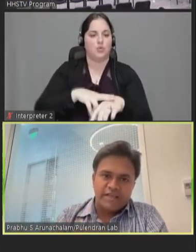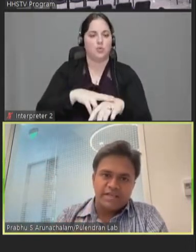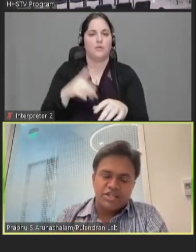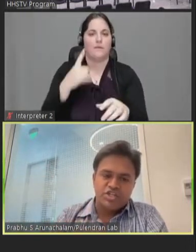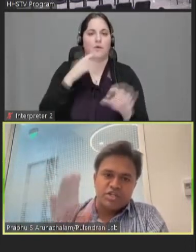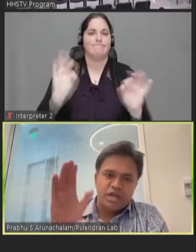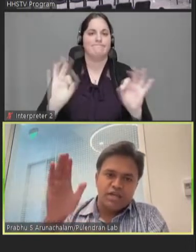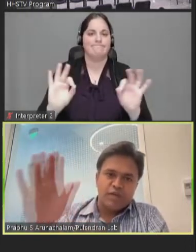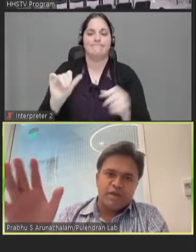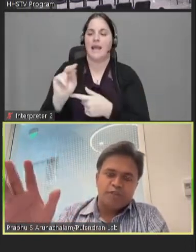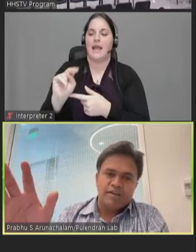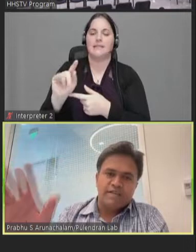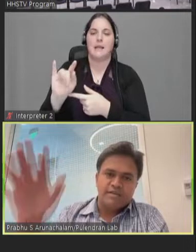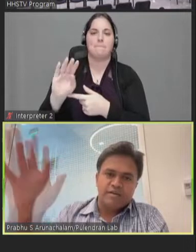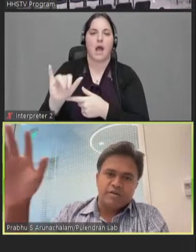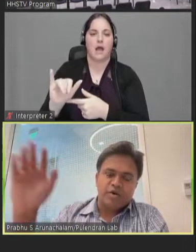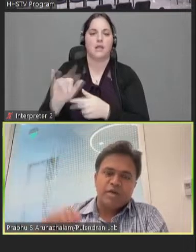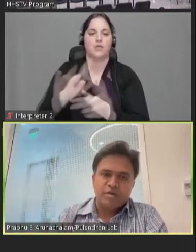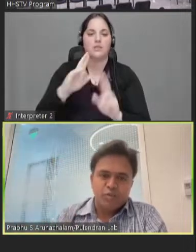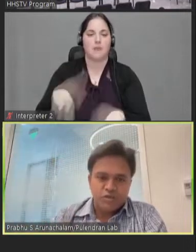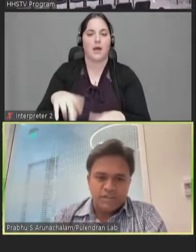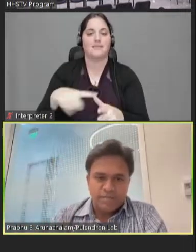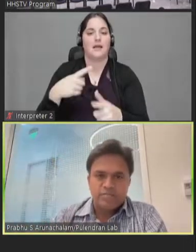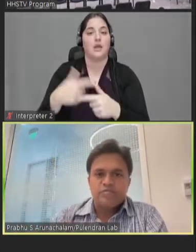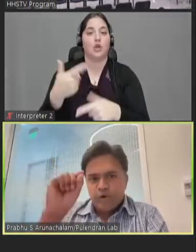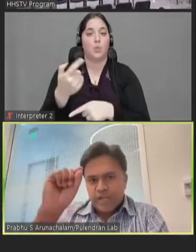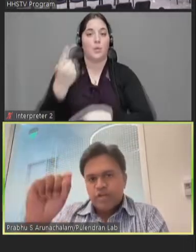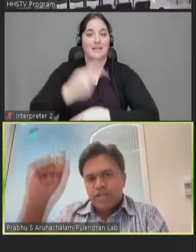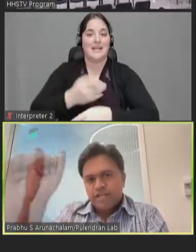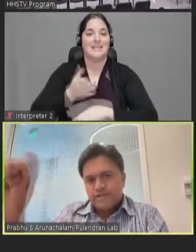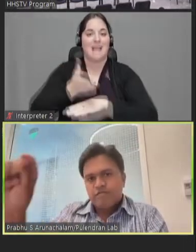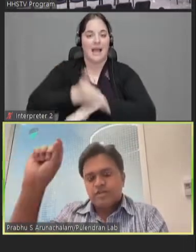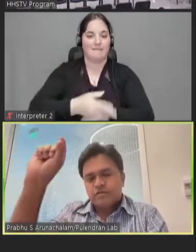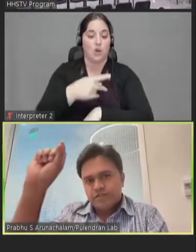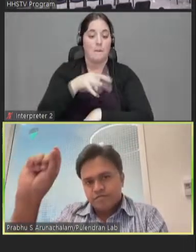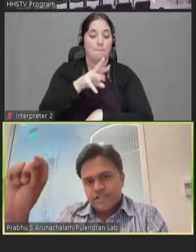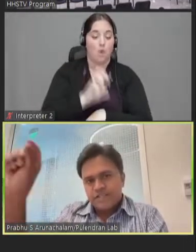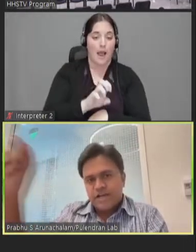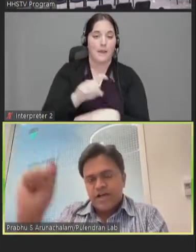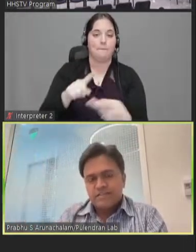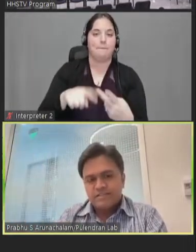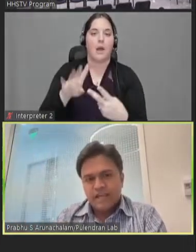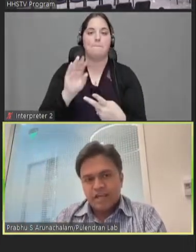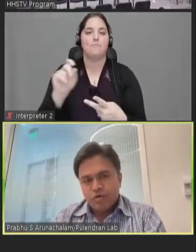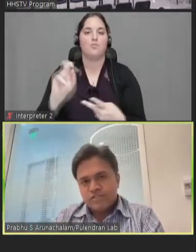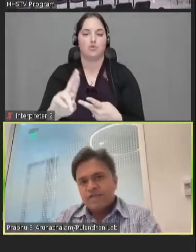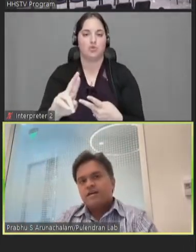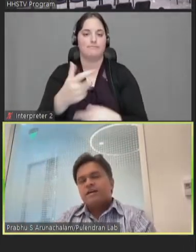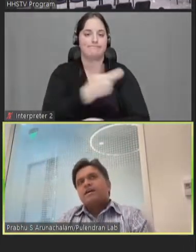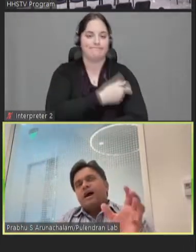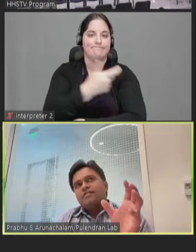vaccination and 21 days after Prime and booster, 21 days after the first and the second dose. And